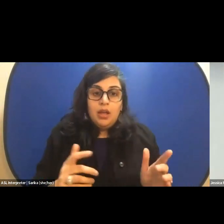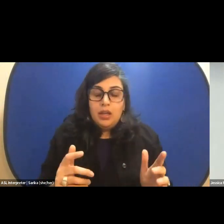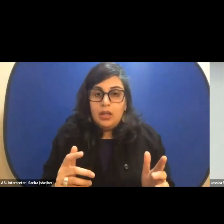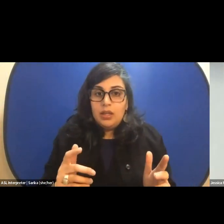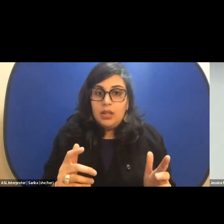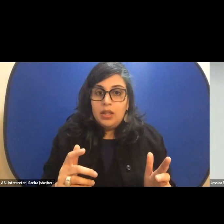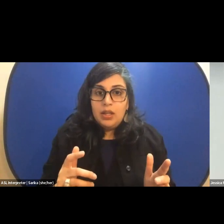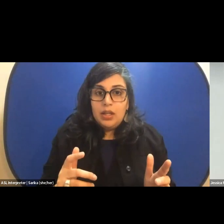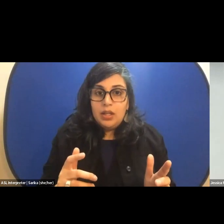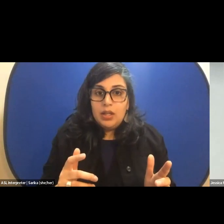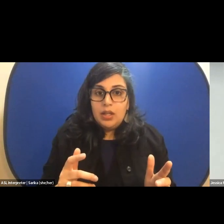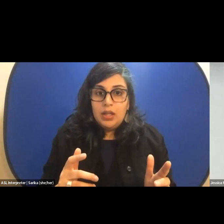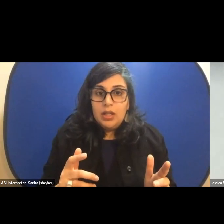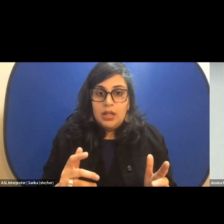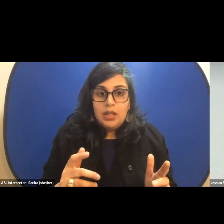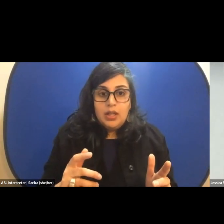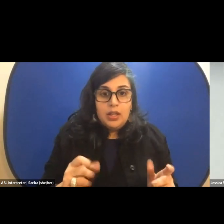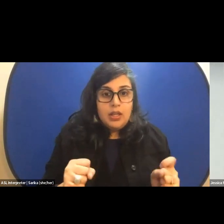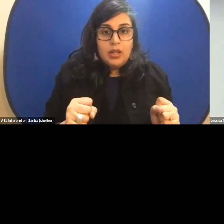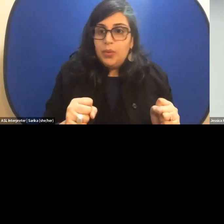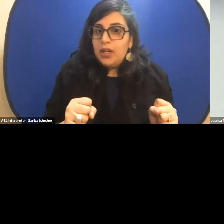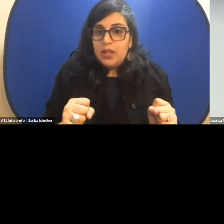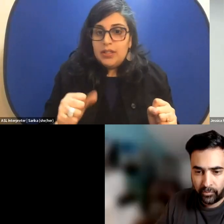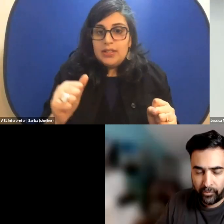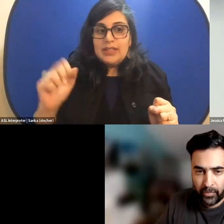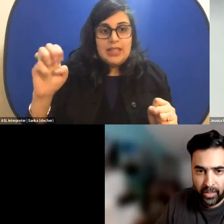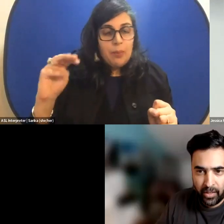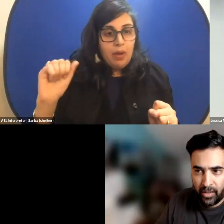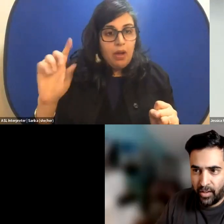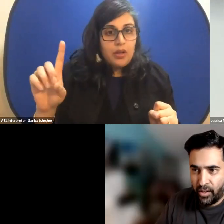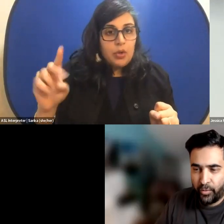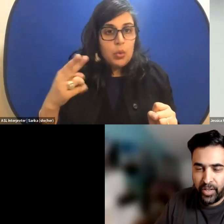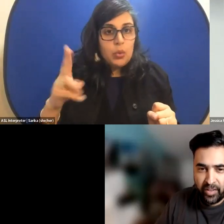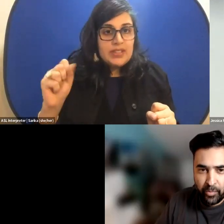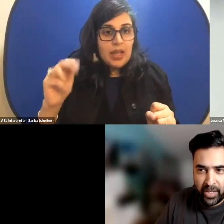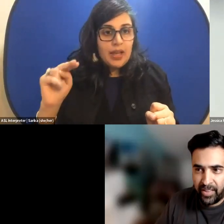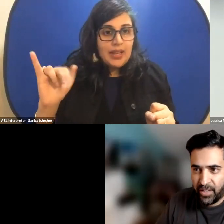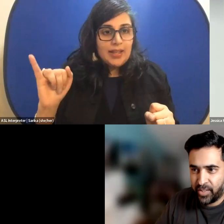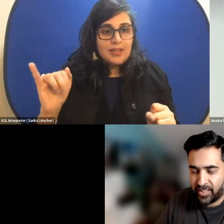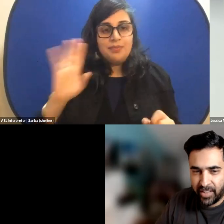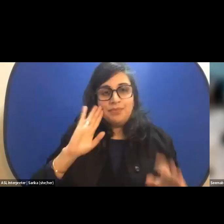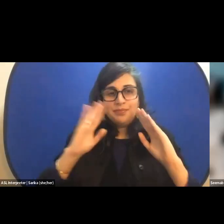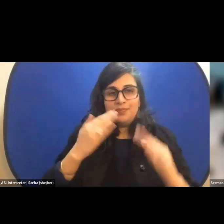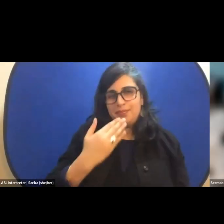demanding. Last but not least, we have two more folks who would like to share the